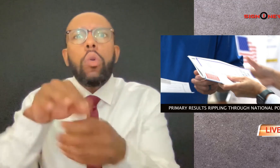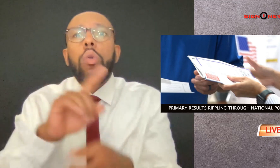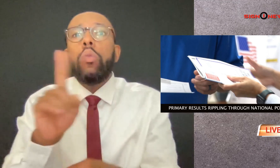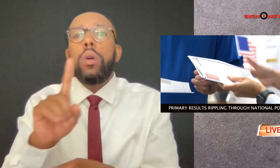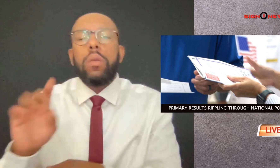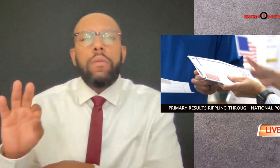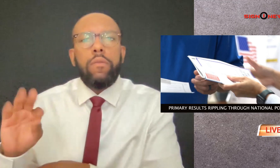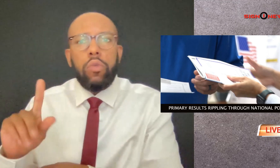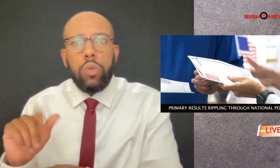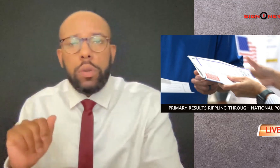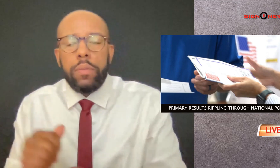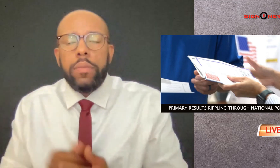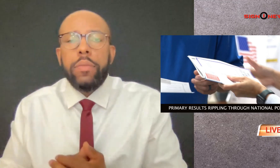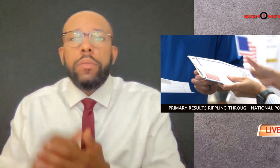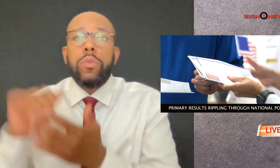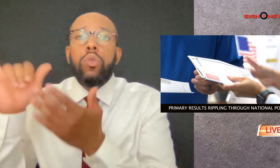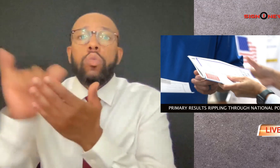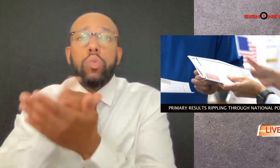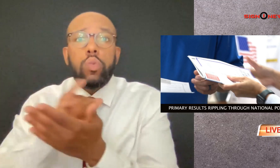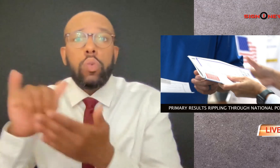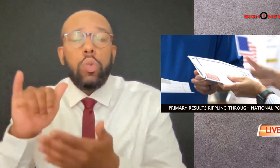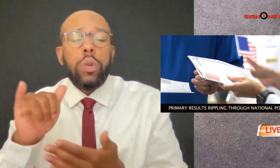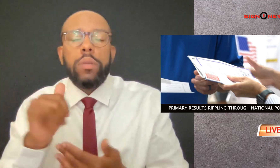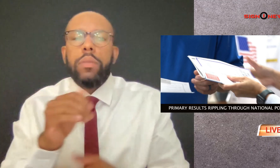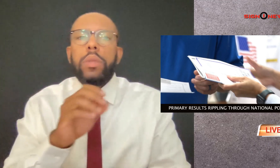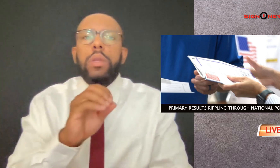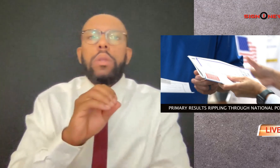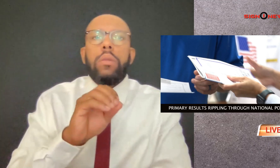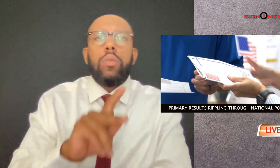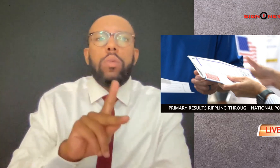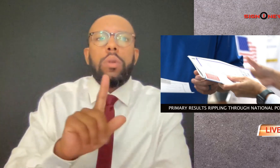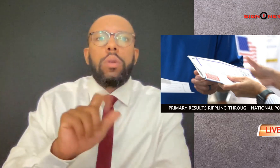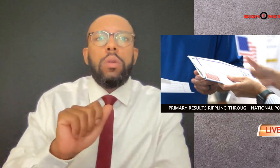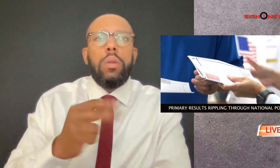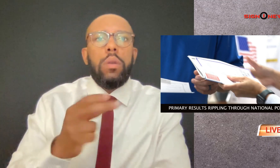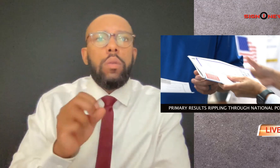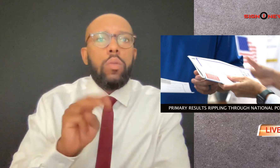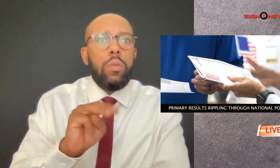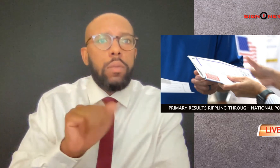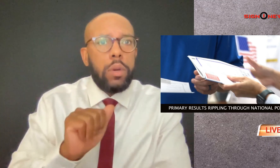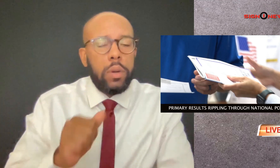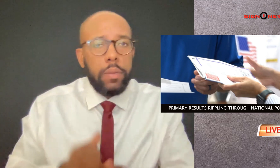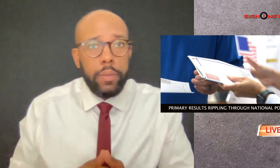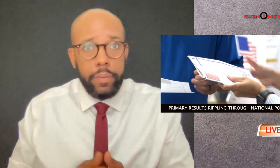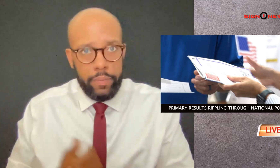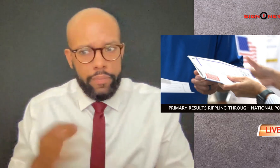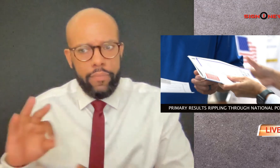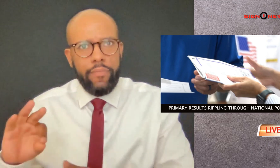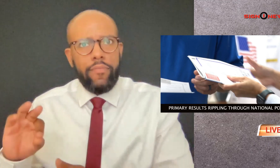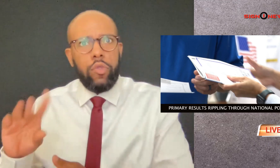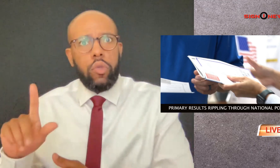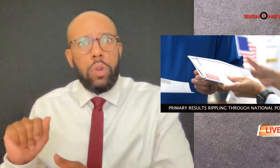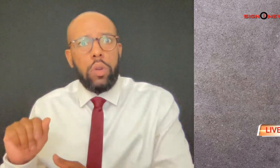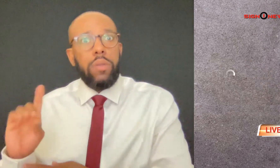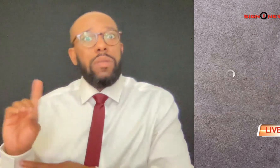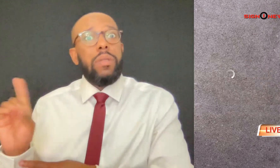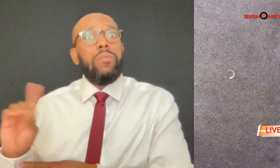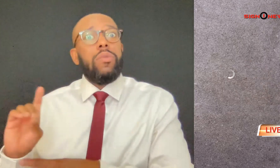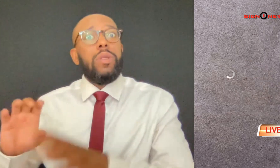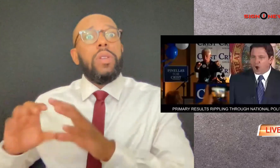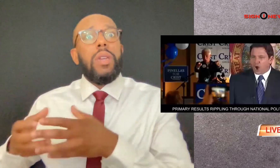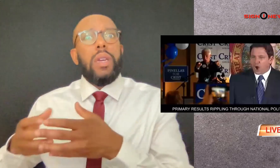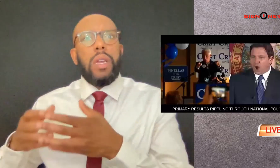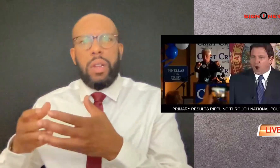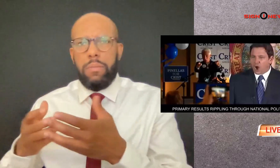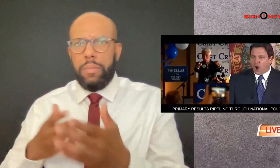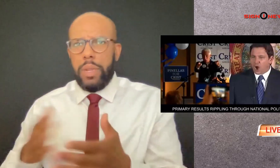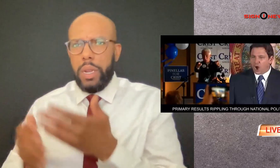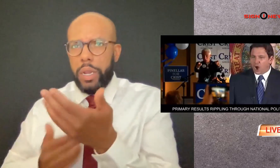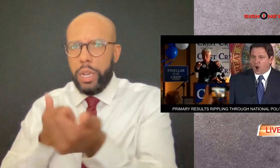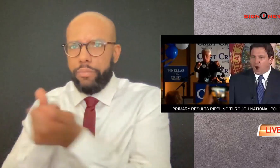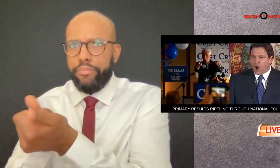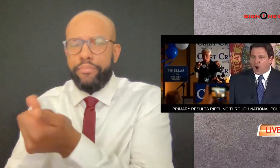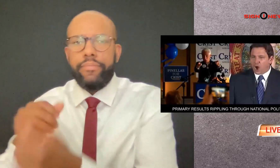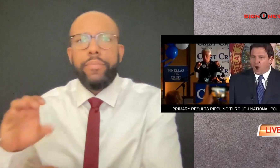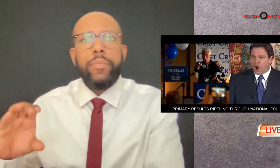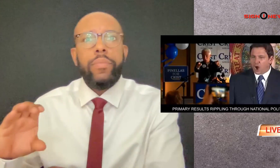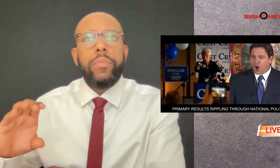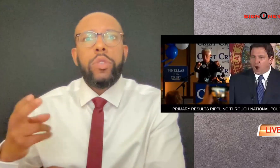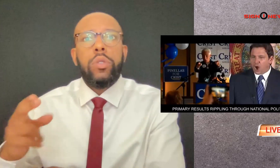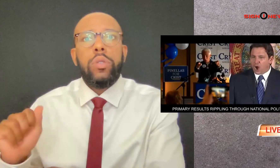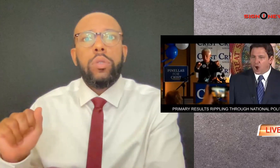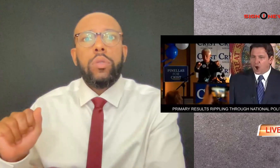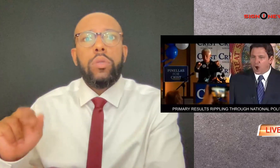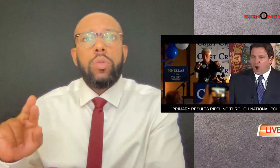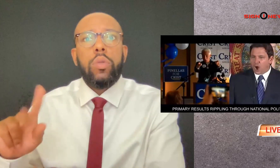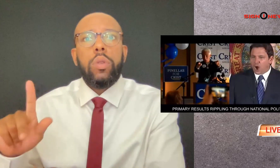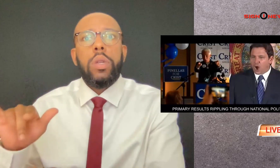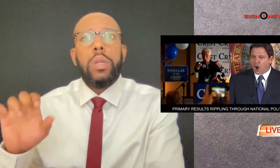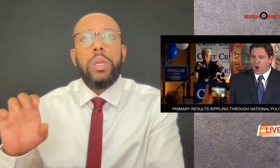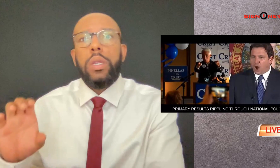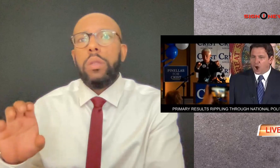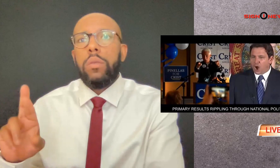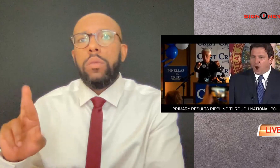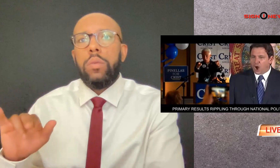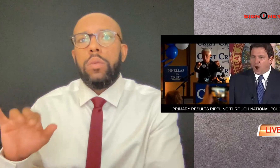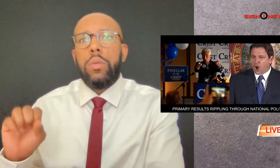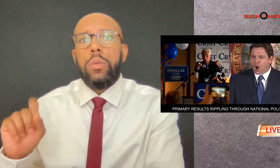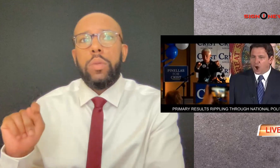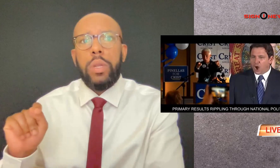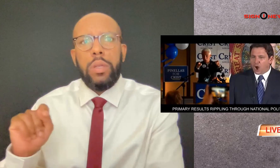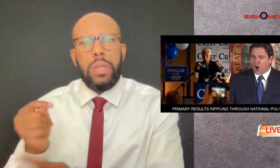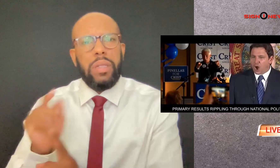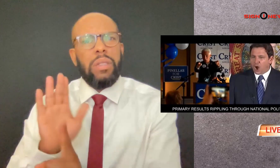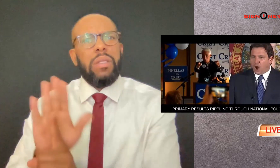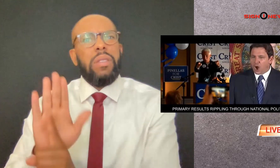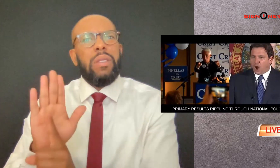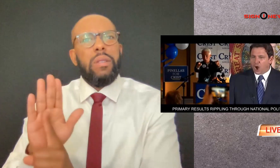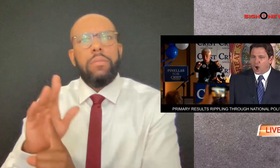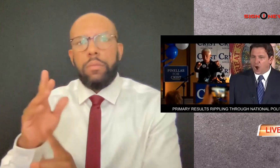the results are from primary races in Florida New York and Oklahoma